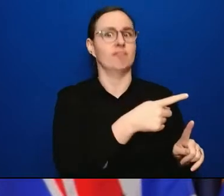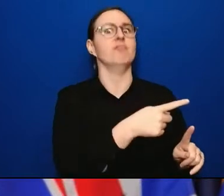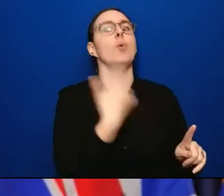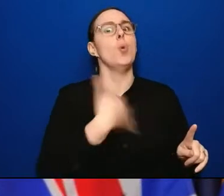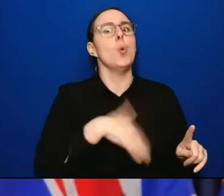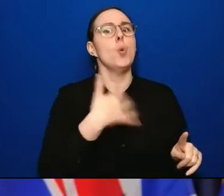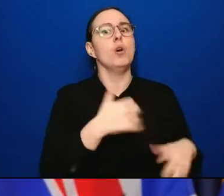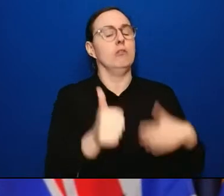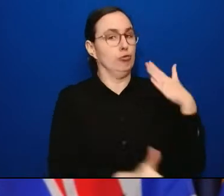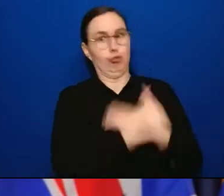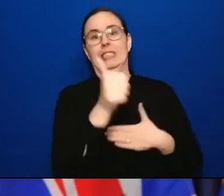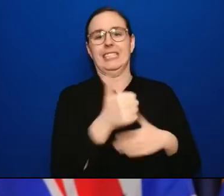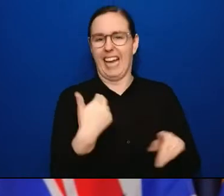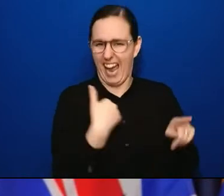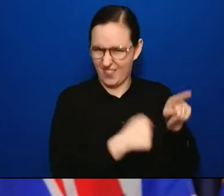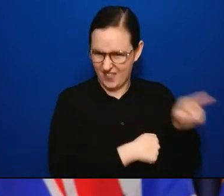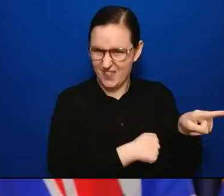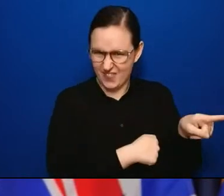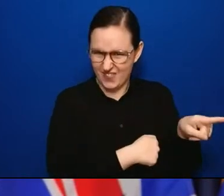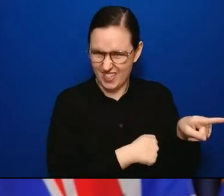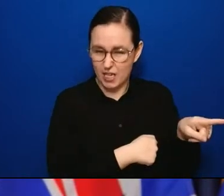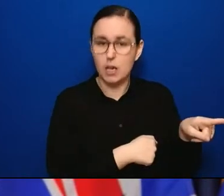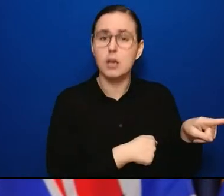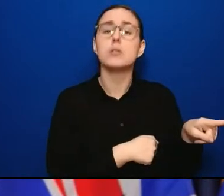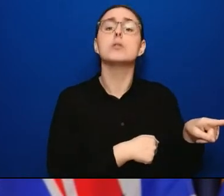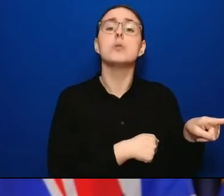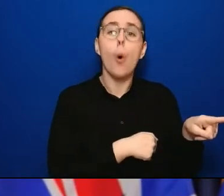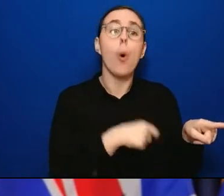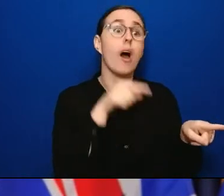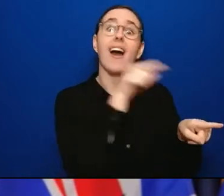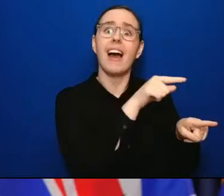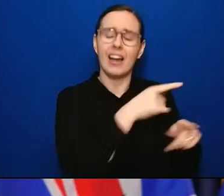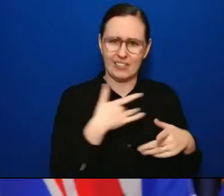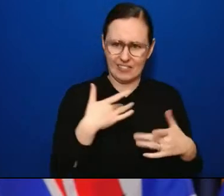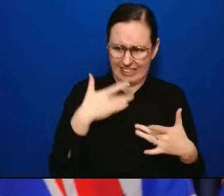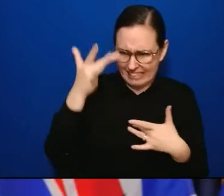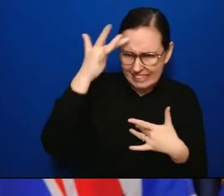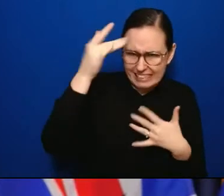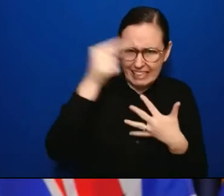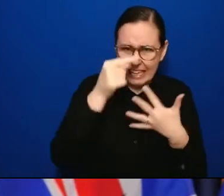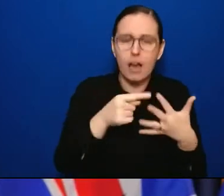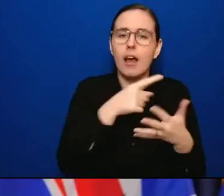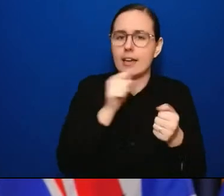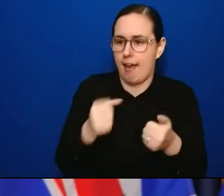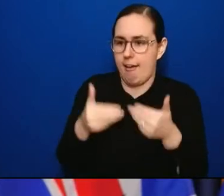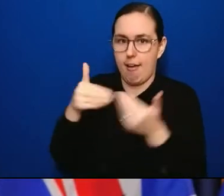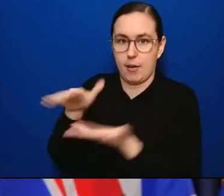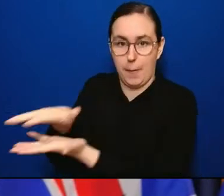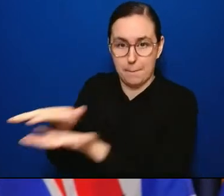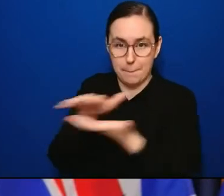symptomatic. The test will allow them to determine if they may have a covid 19 if they may have